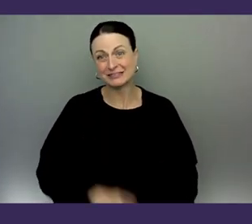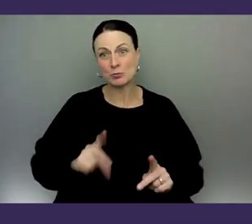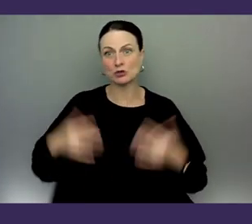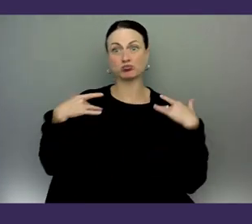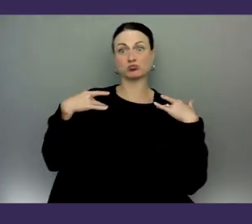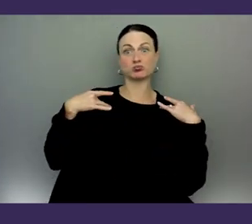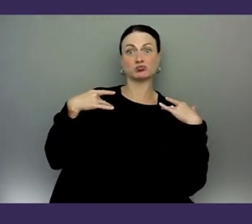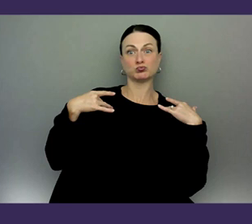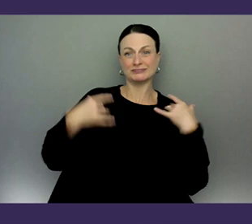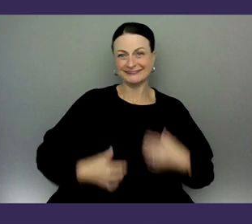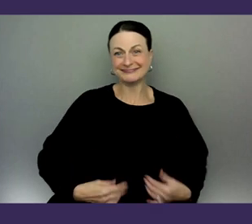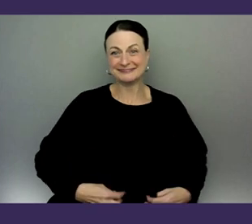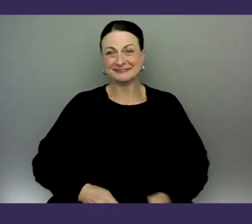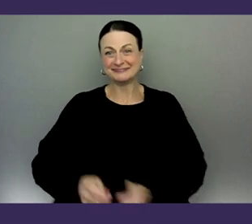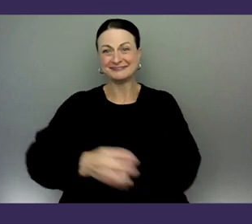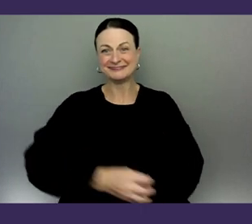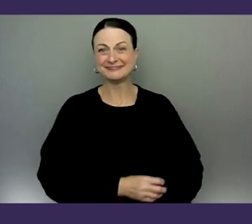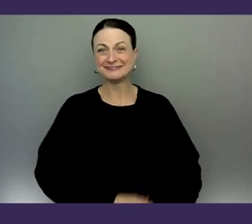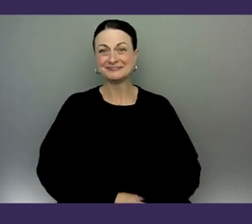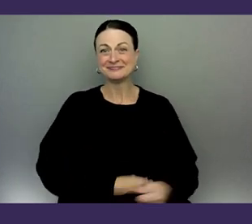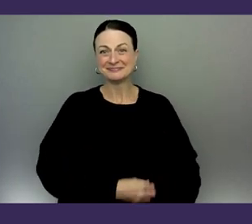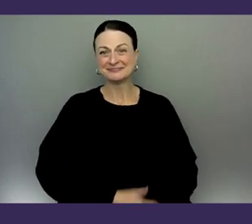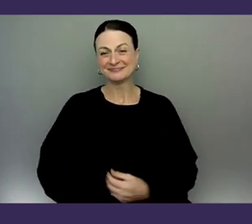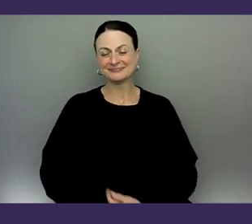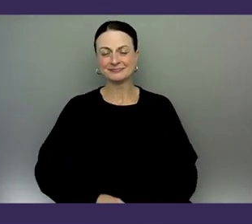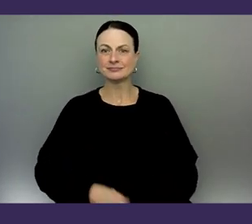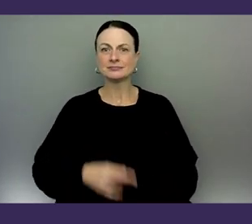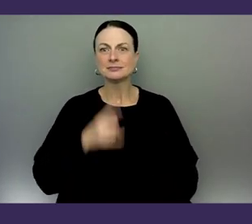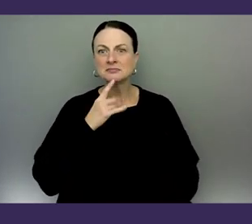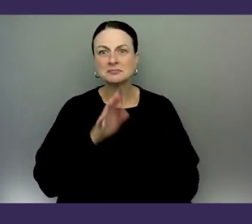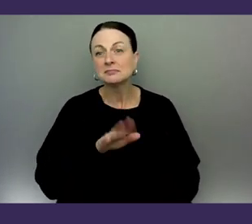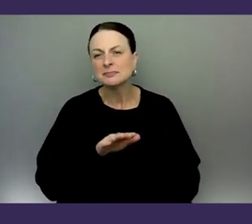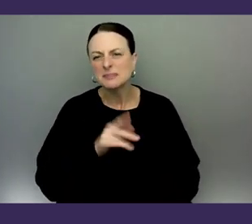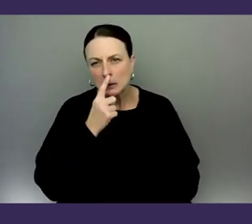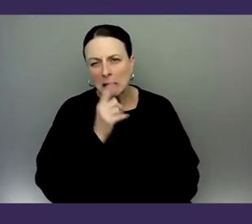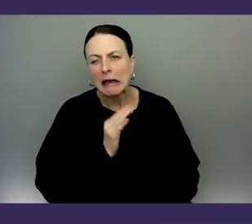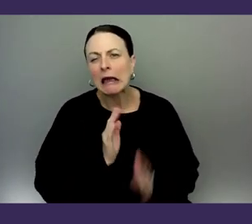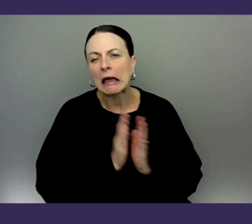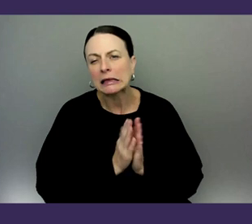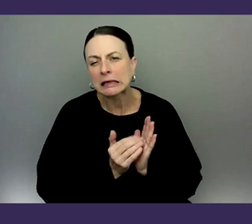I very quietly ask them, ask again, step on the scale,